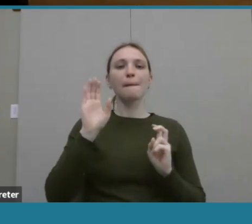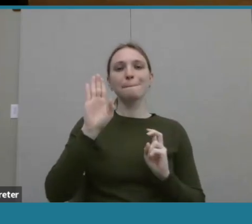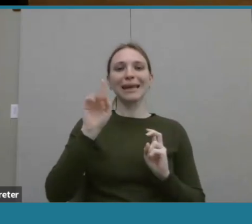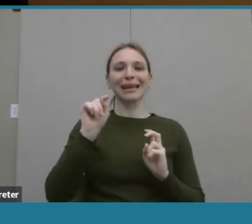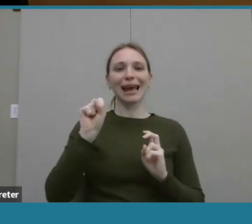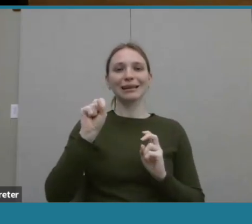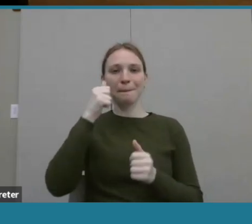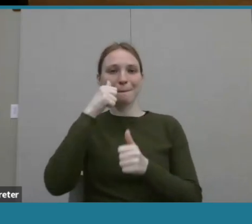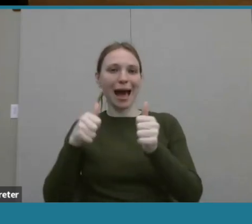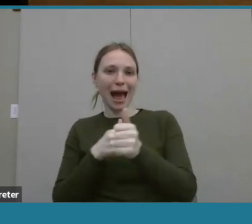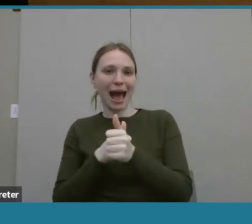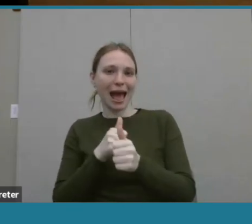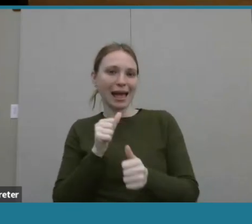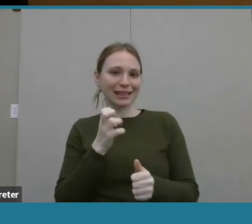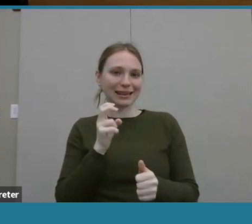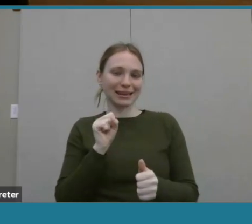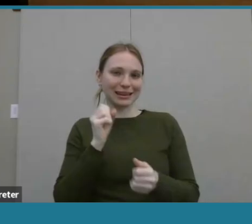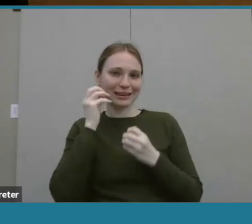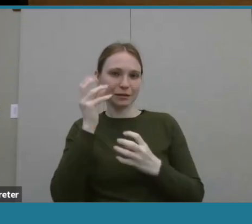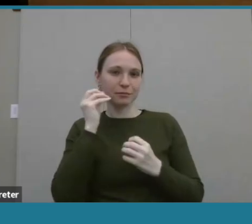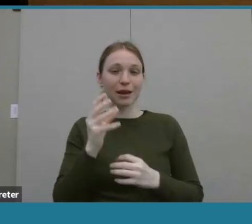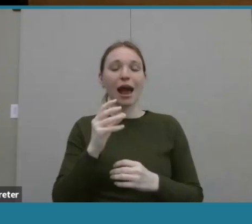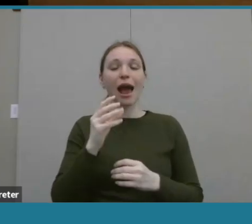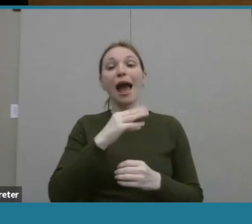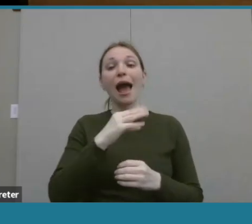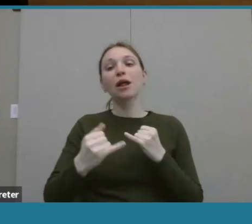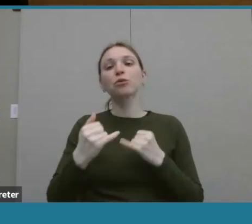We also heard a lot of people talk about autonomy when using things, when